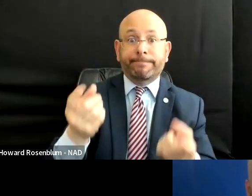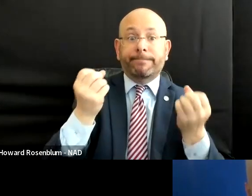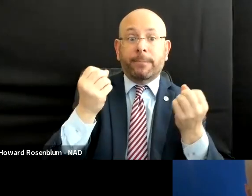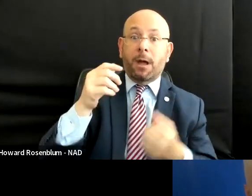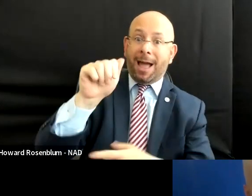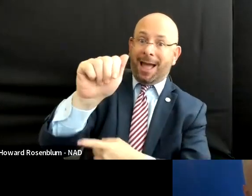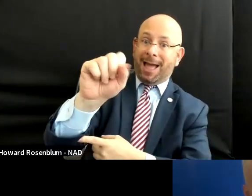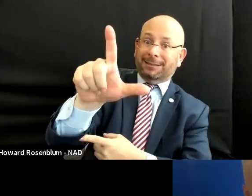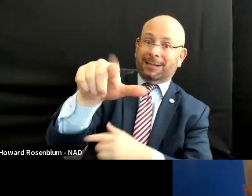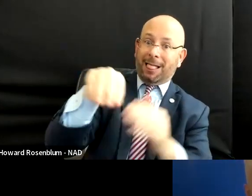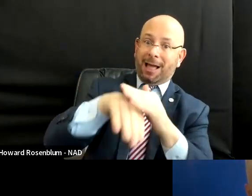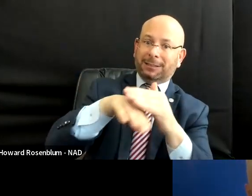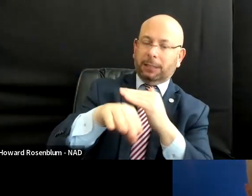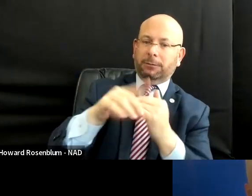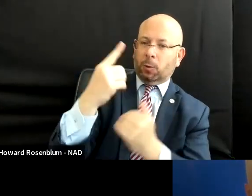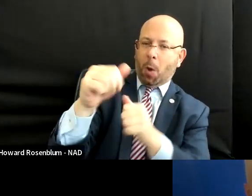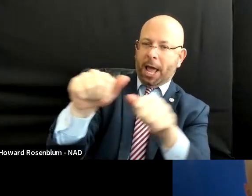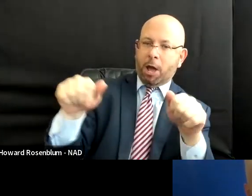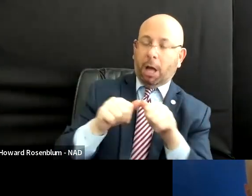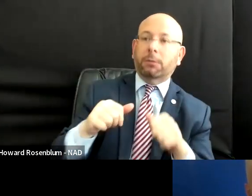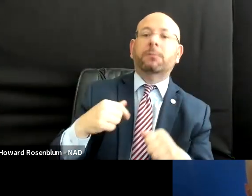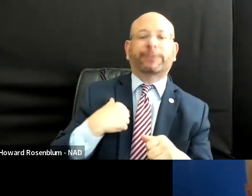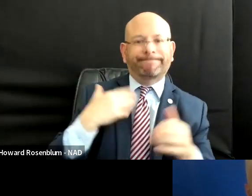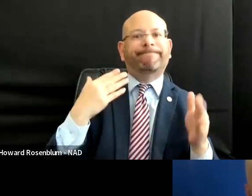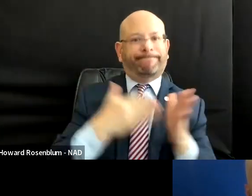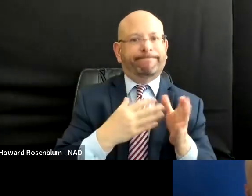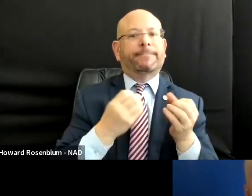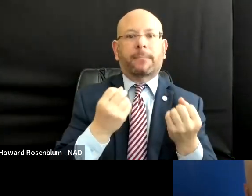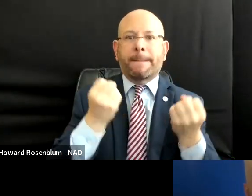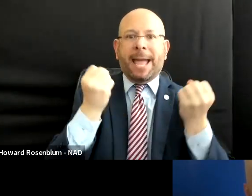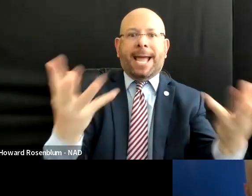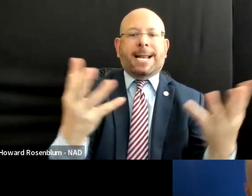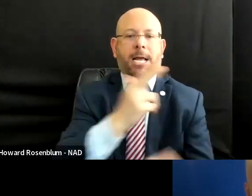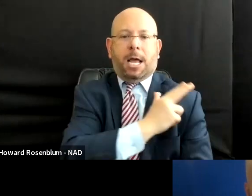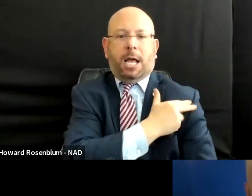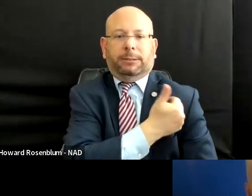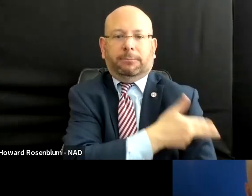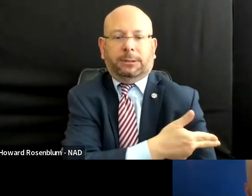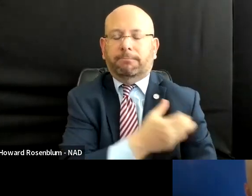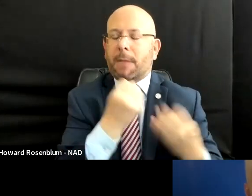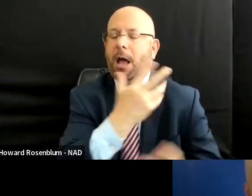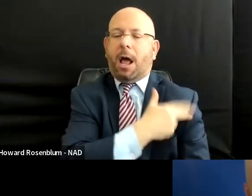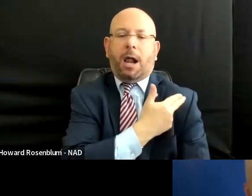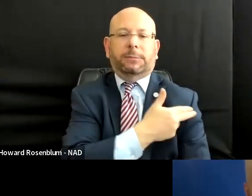my favorite thing, which was suing all these places, lawsuits, lawsuits, lawsuits and forcing these places,